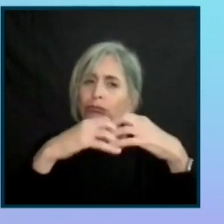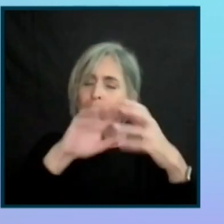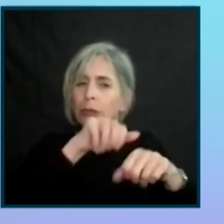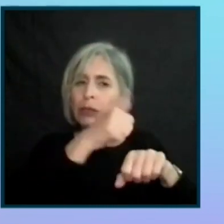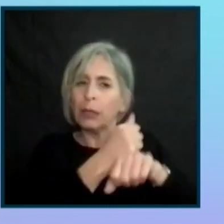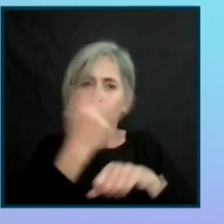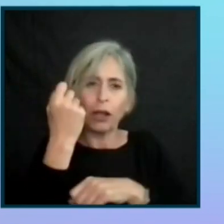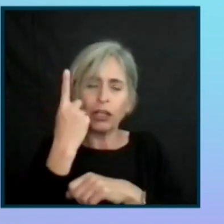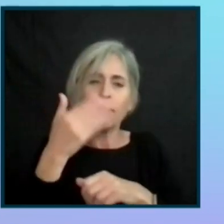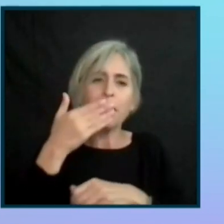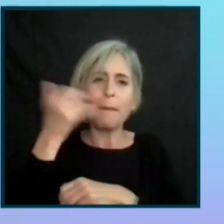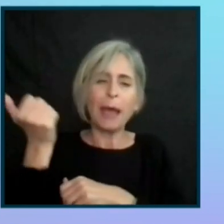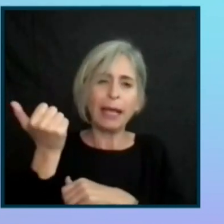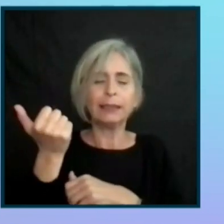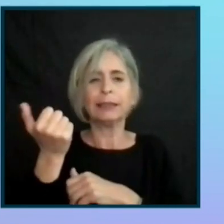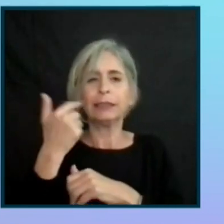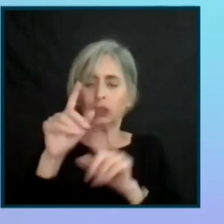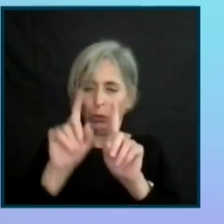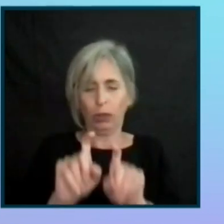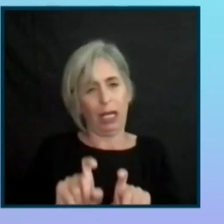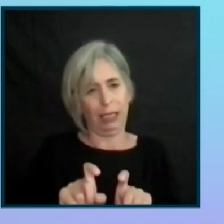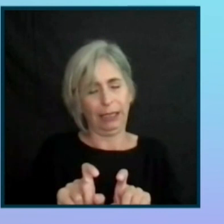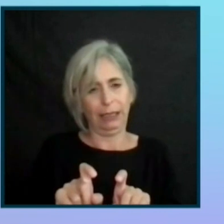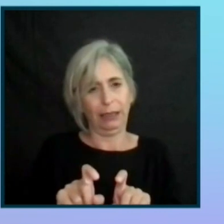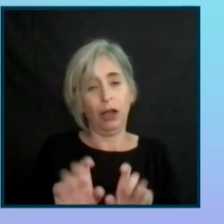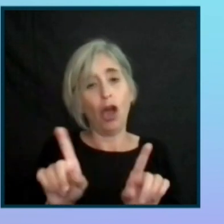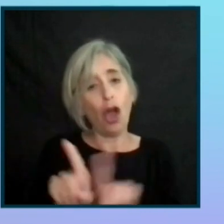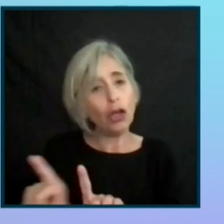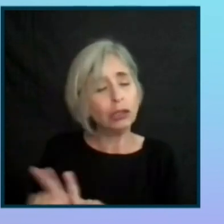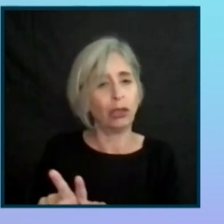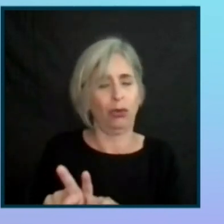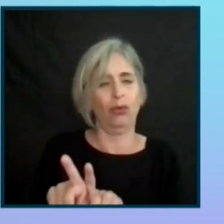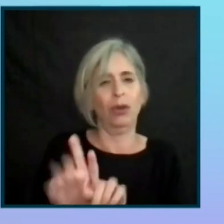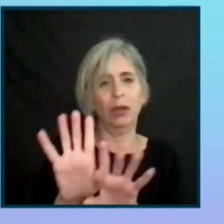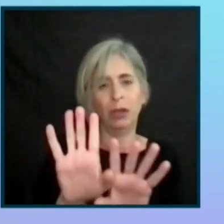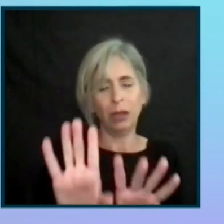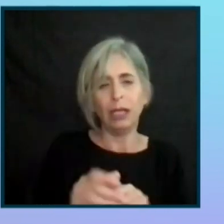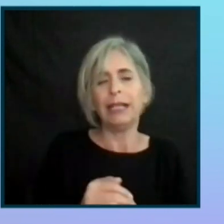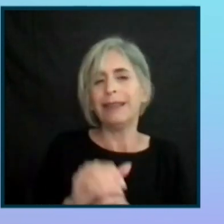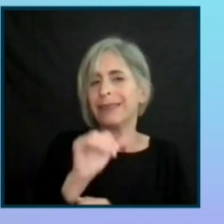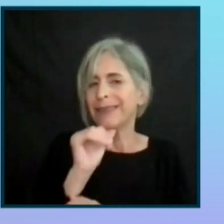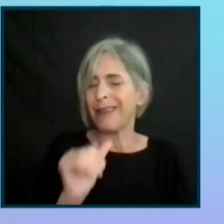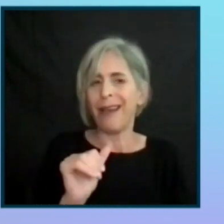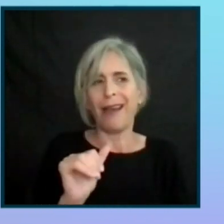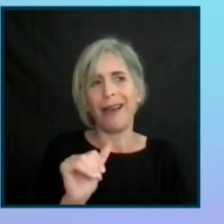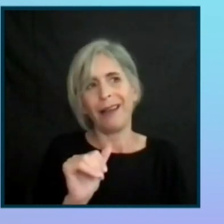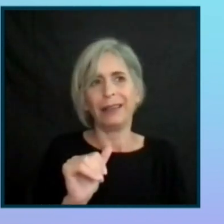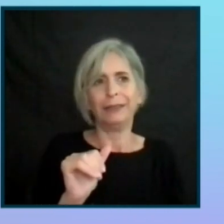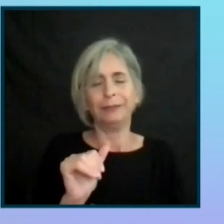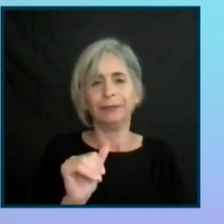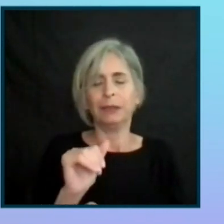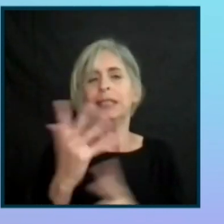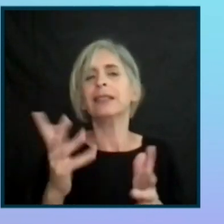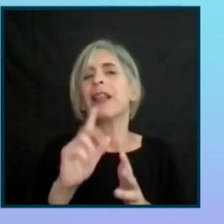and understand the best way to test, not to mention the fact that it's not, it's just one of these projects that you're really trying